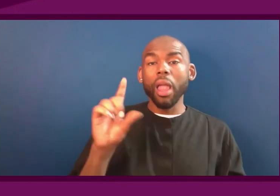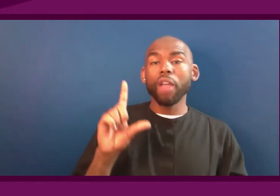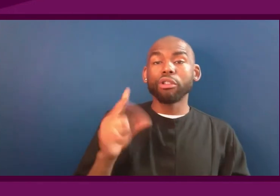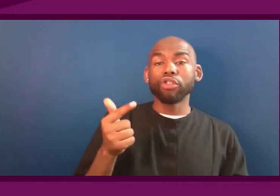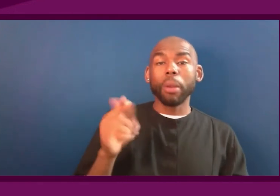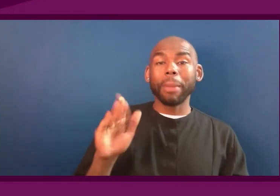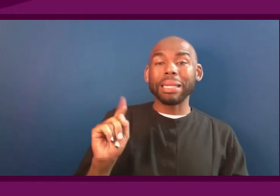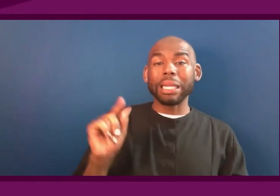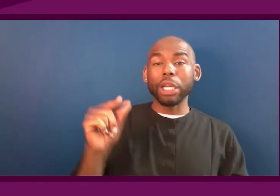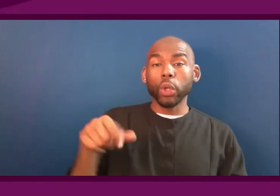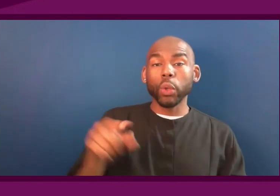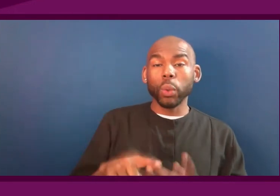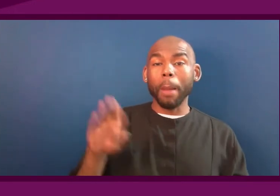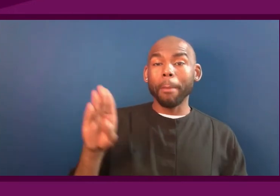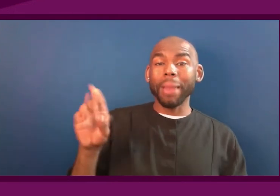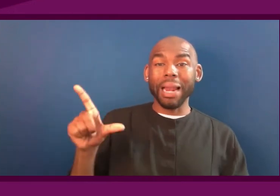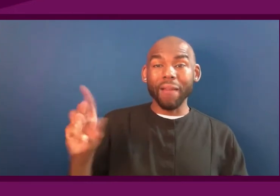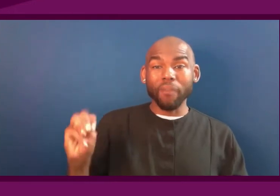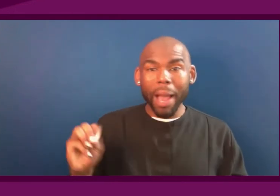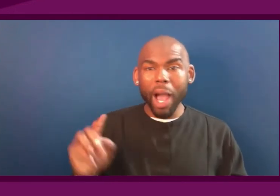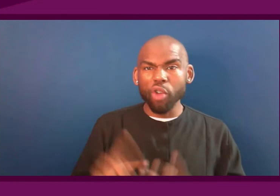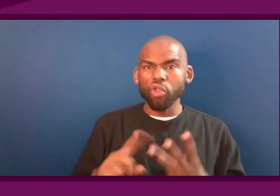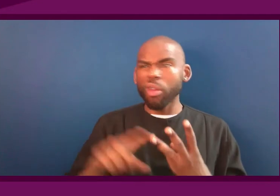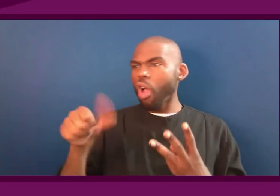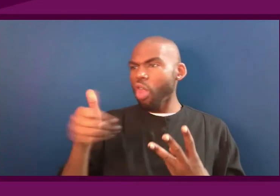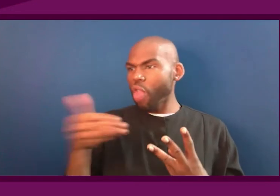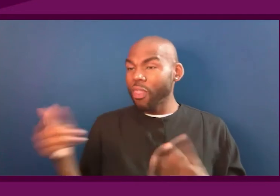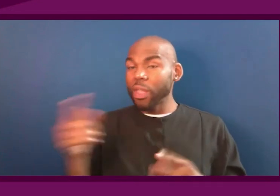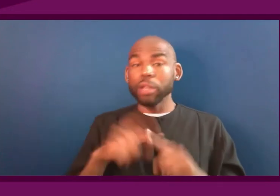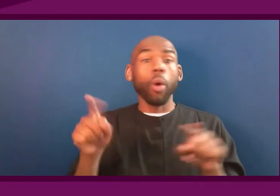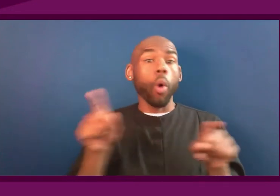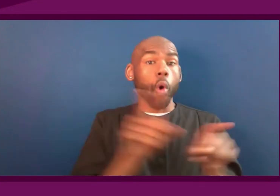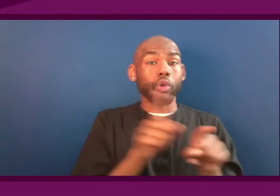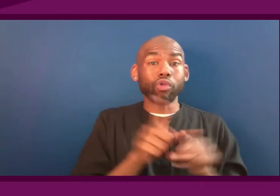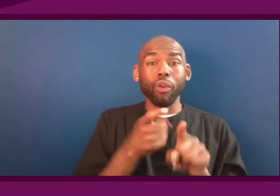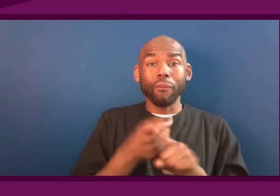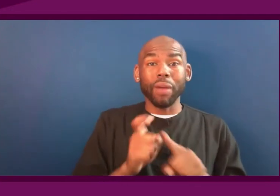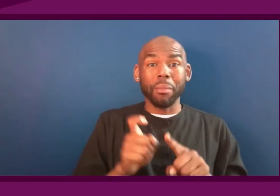hundreds of advisors, but at the same time I'm going to make another point. It's also very,